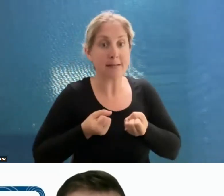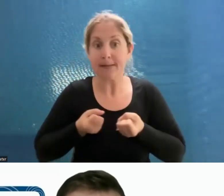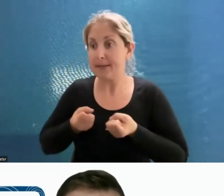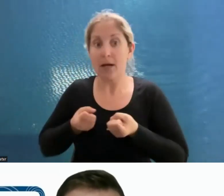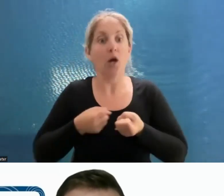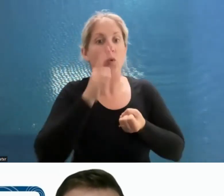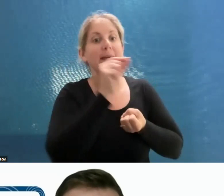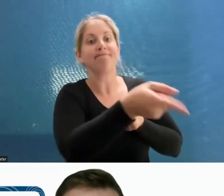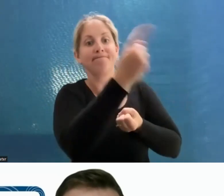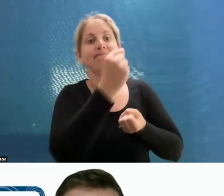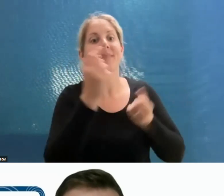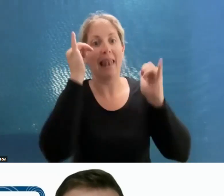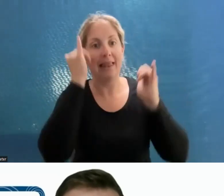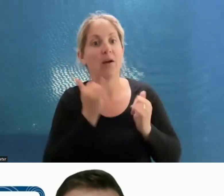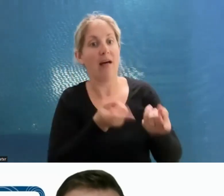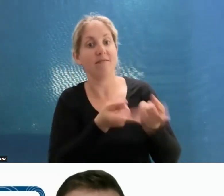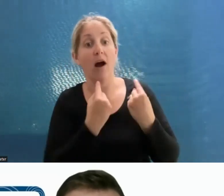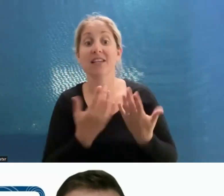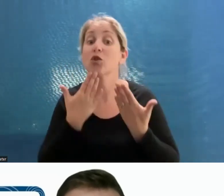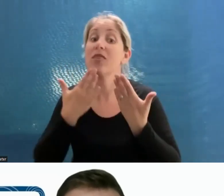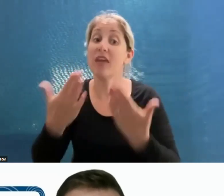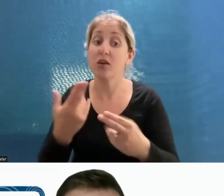So I thank you both for attending today.